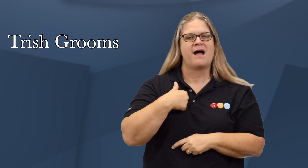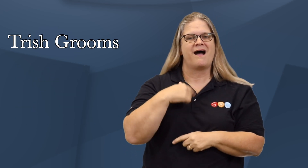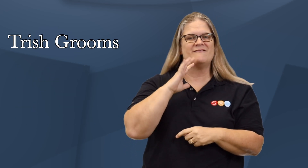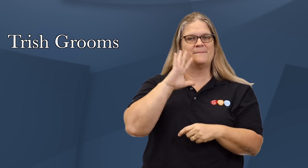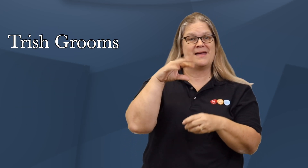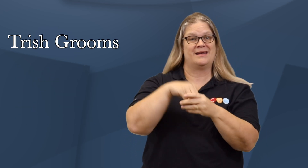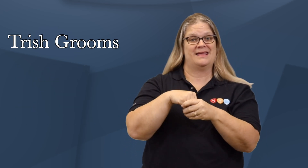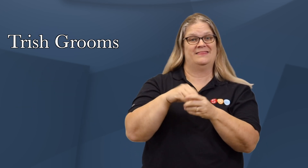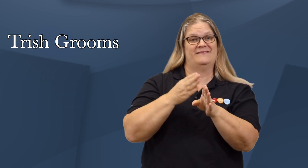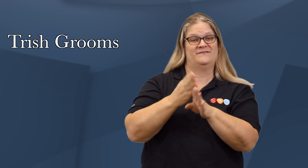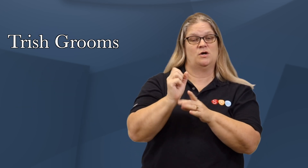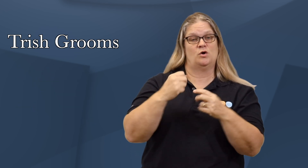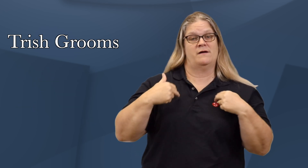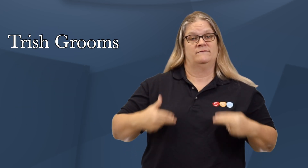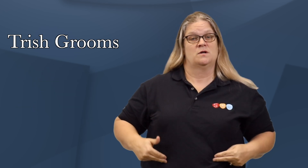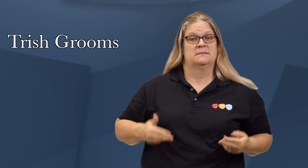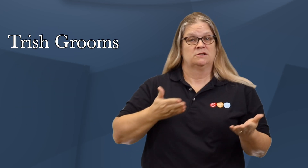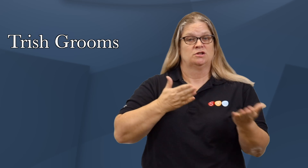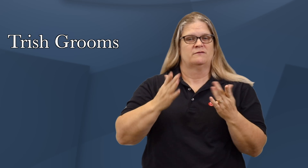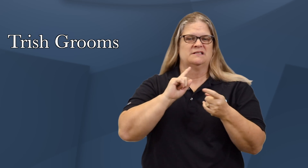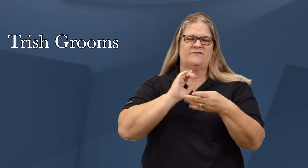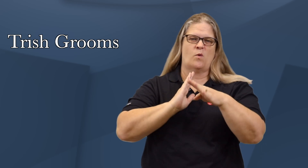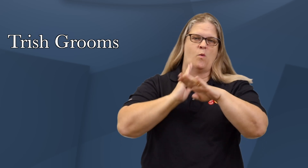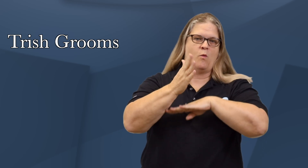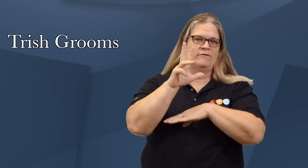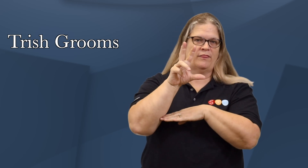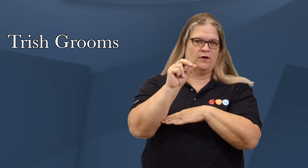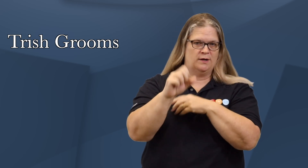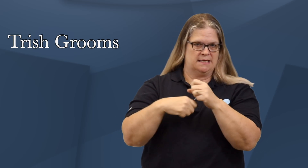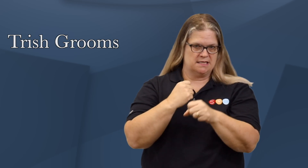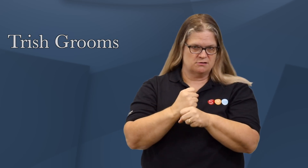I've been in the field of human services for over 30 years,